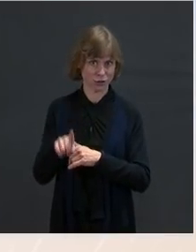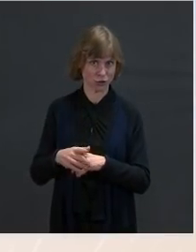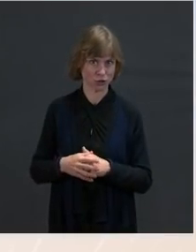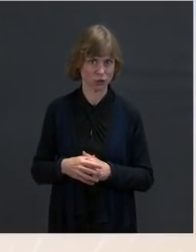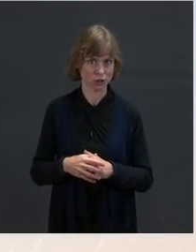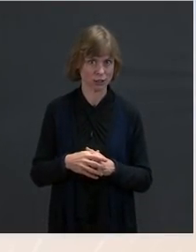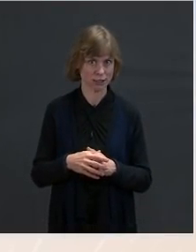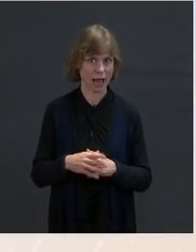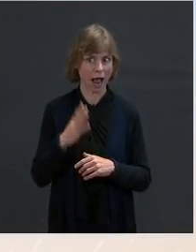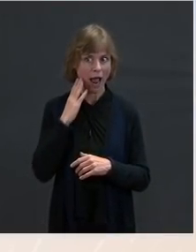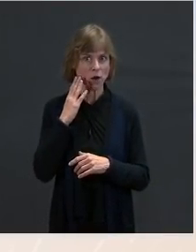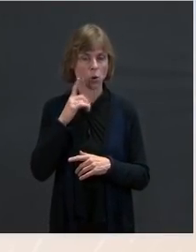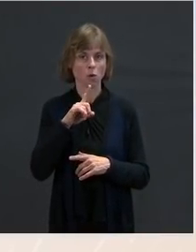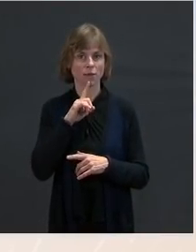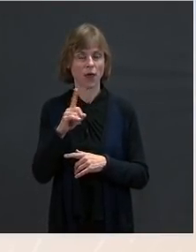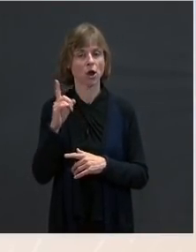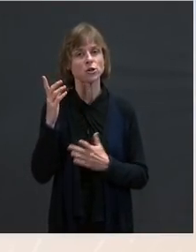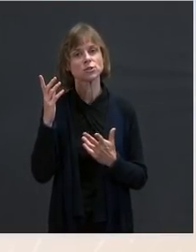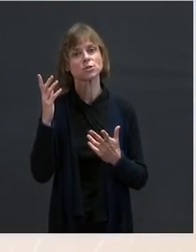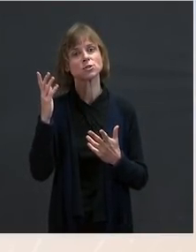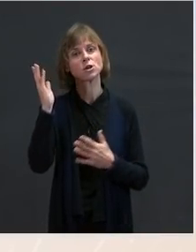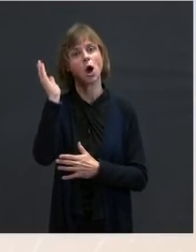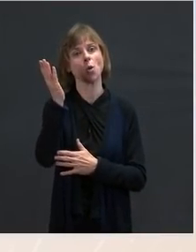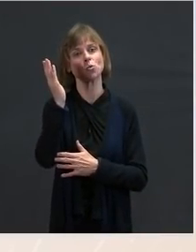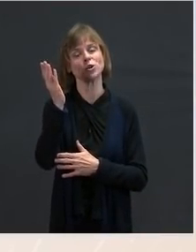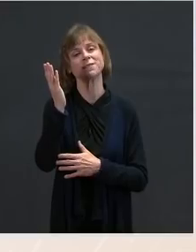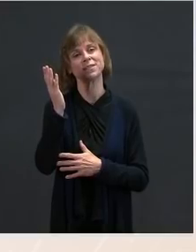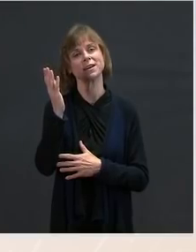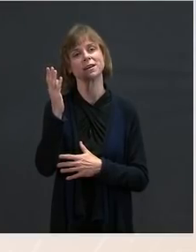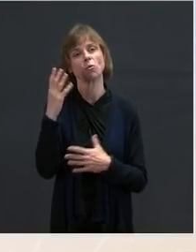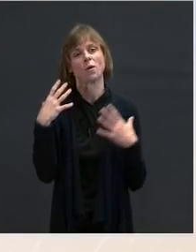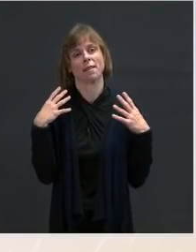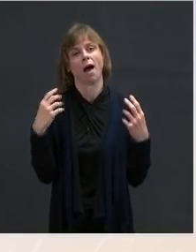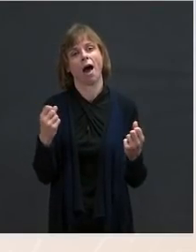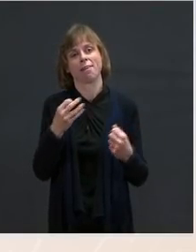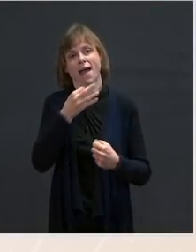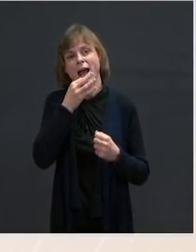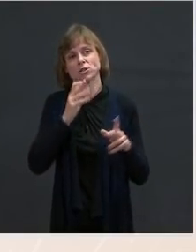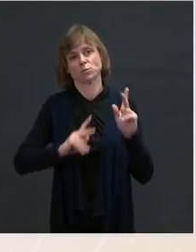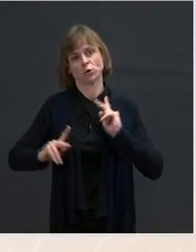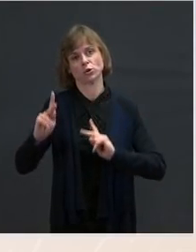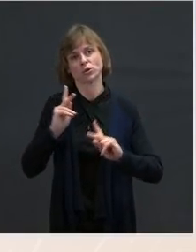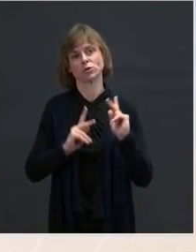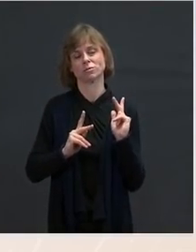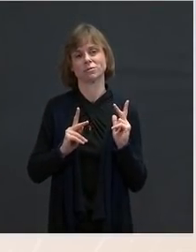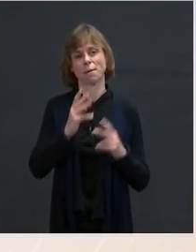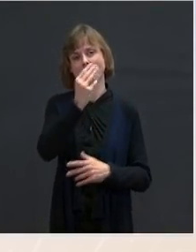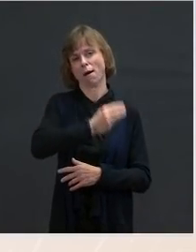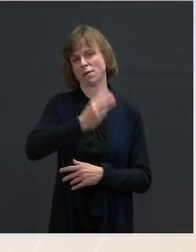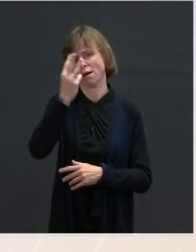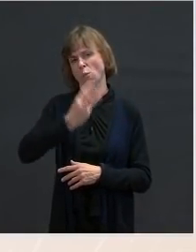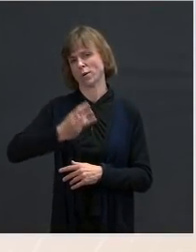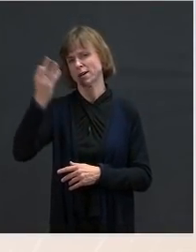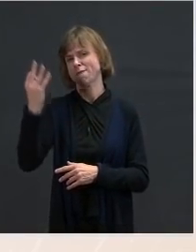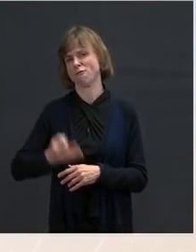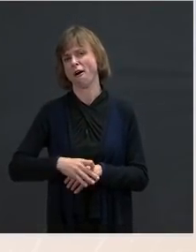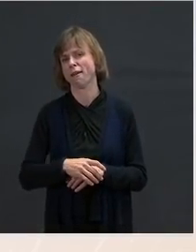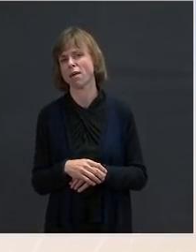this afternoon with our health experts, as we do Monday, Wednesday, and Friday. You know, I would say though that 500,000 --